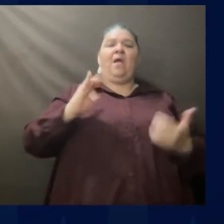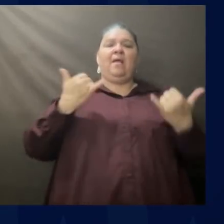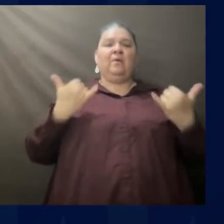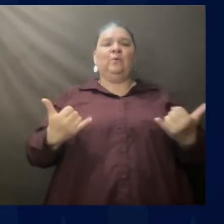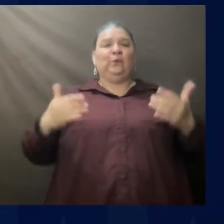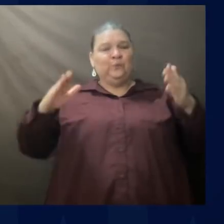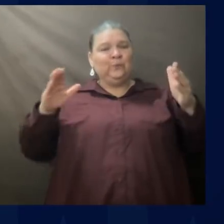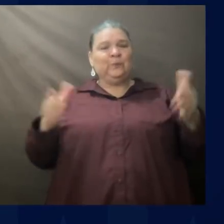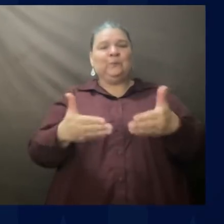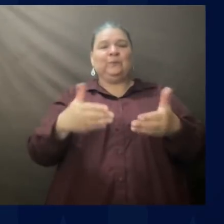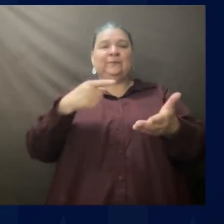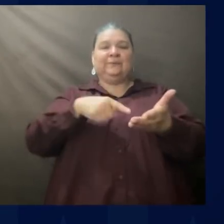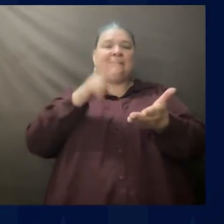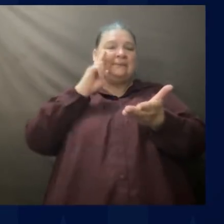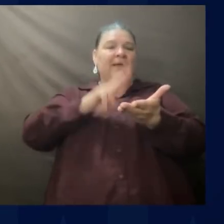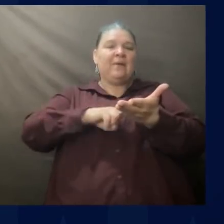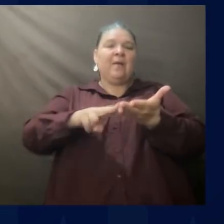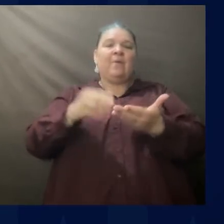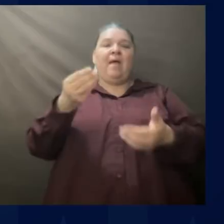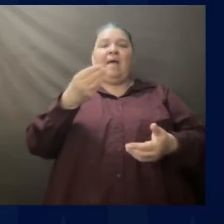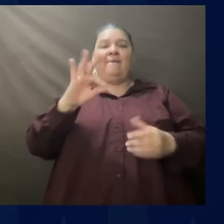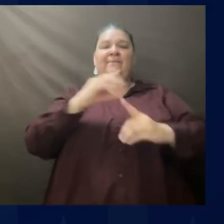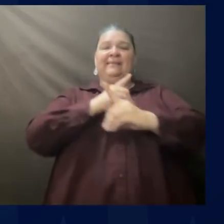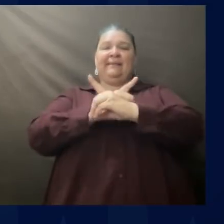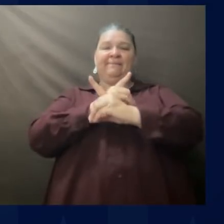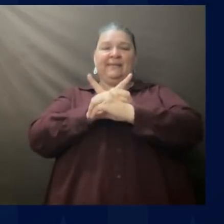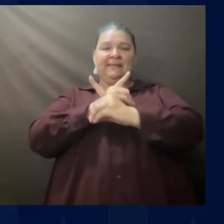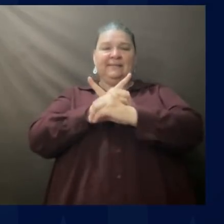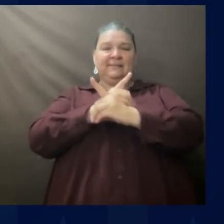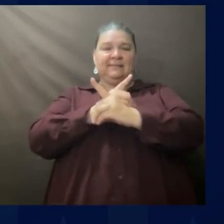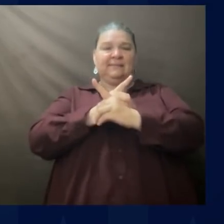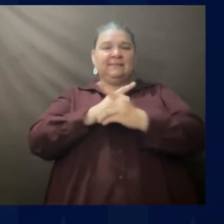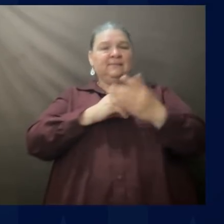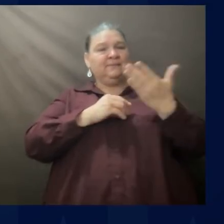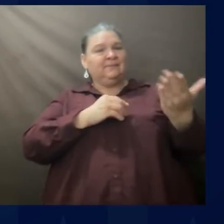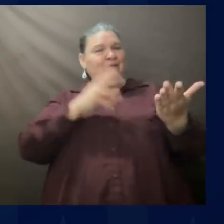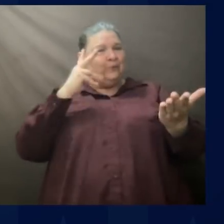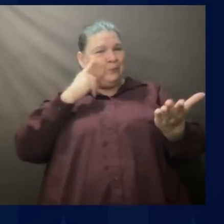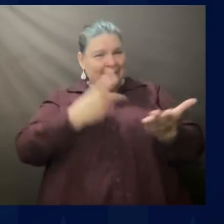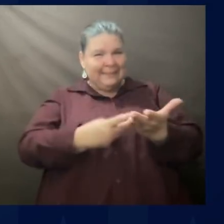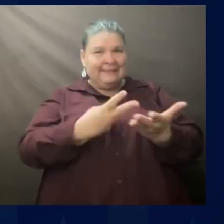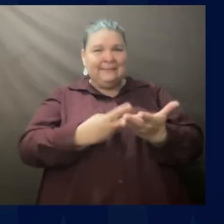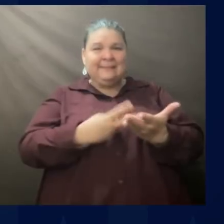in the crucible of battle. And I have had the pleasure of knowing him for a quarter of a century.